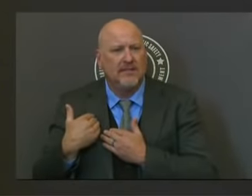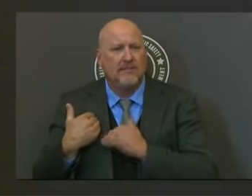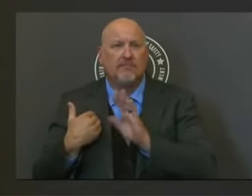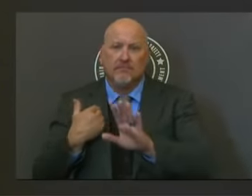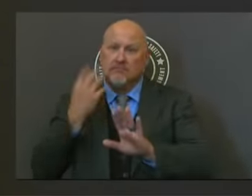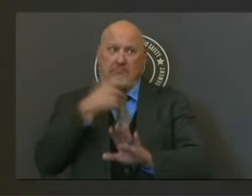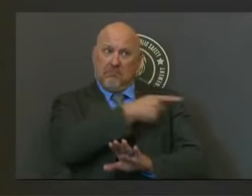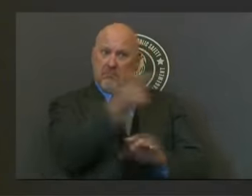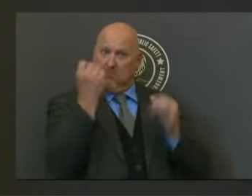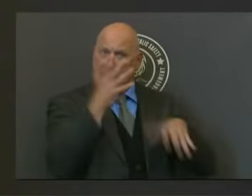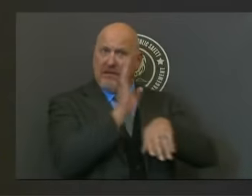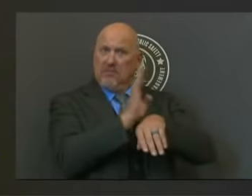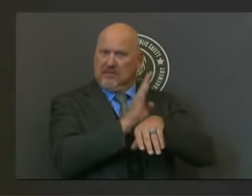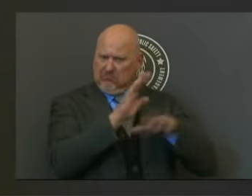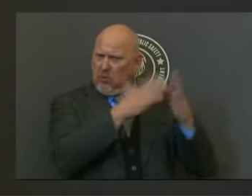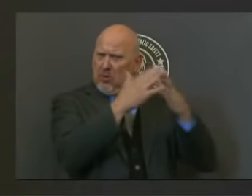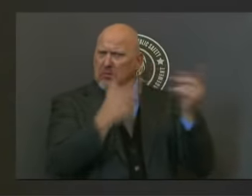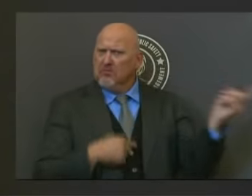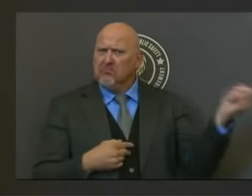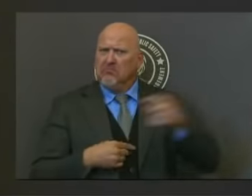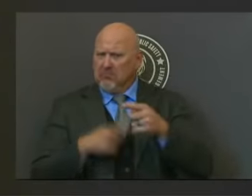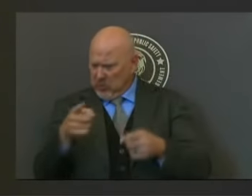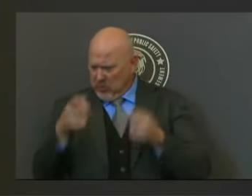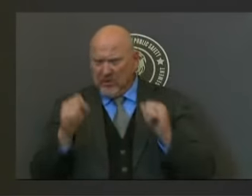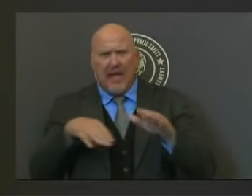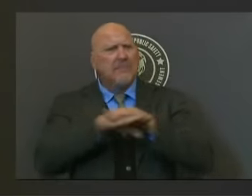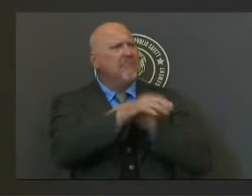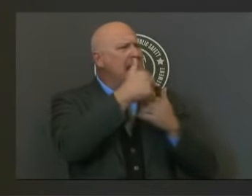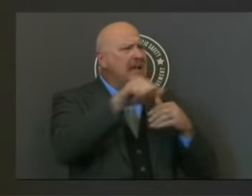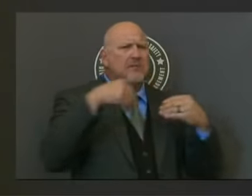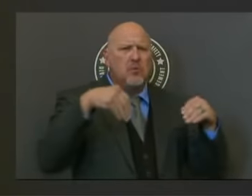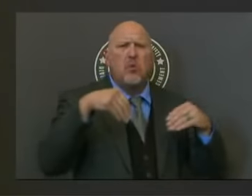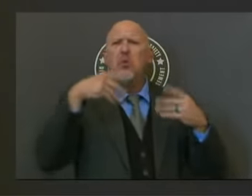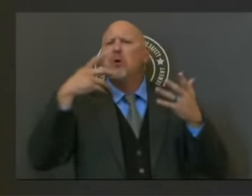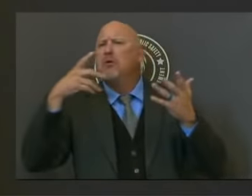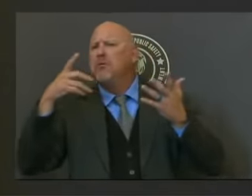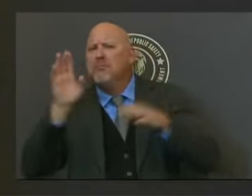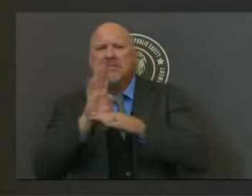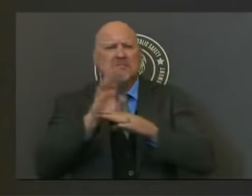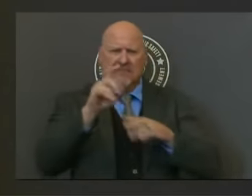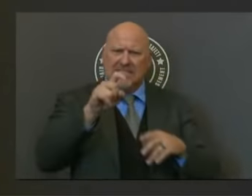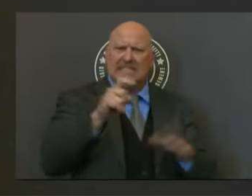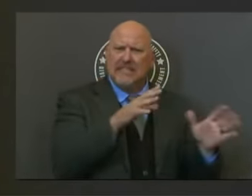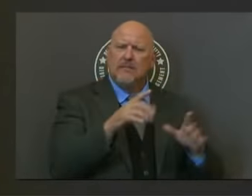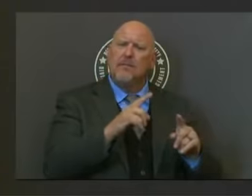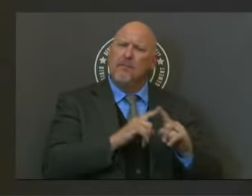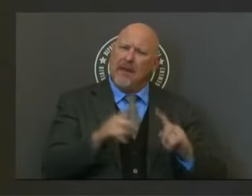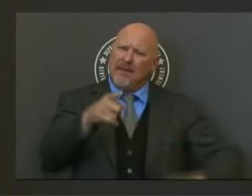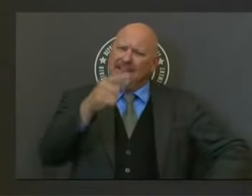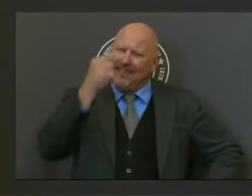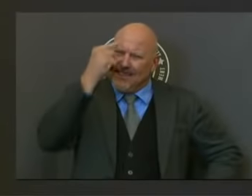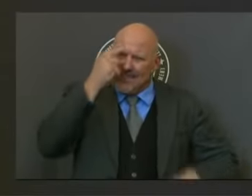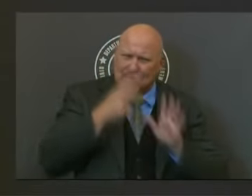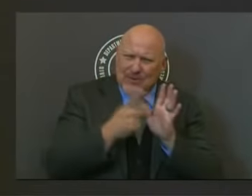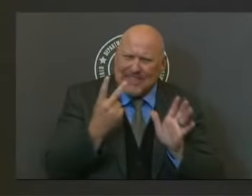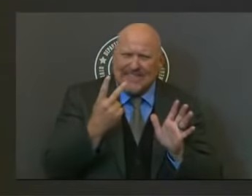extra measure of caution and awareness that comes by virtue